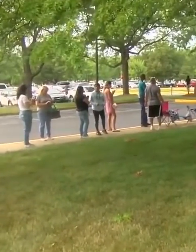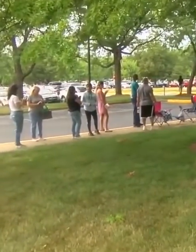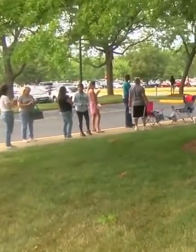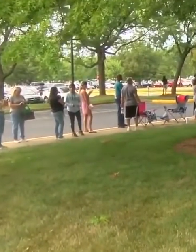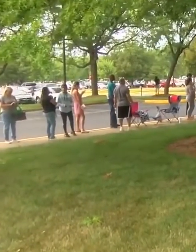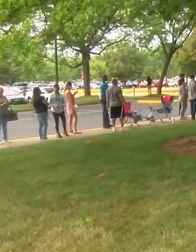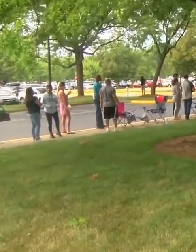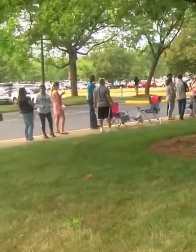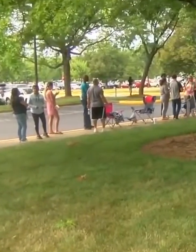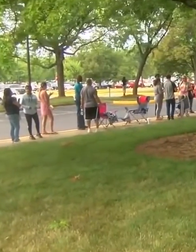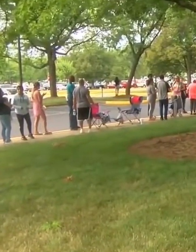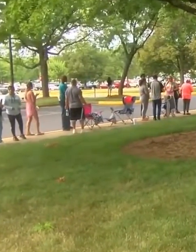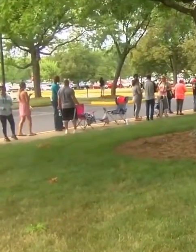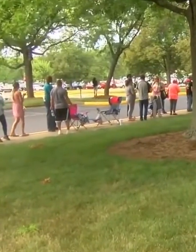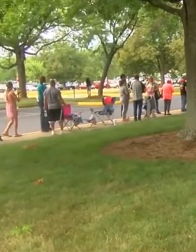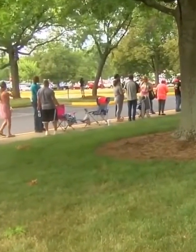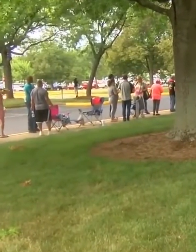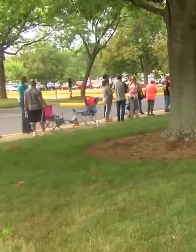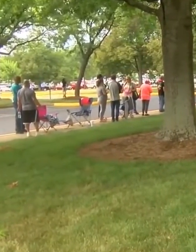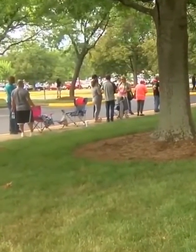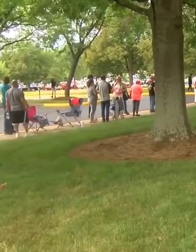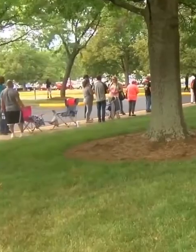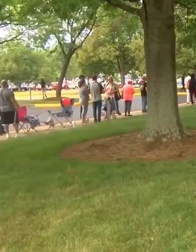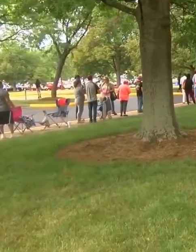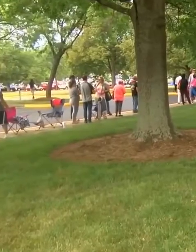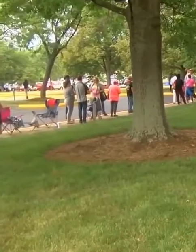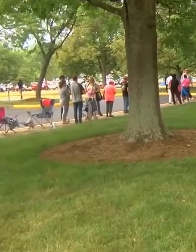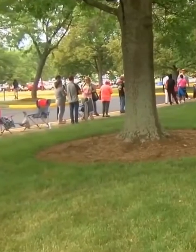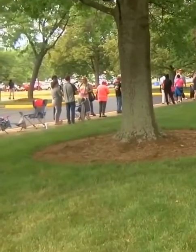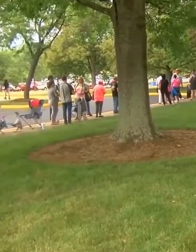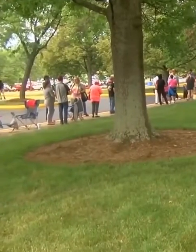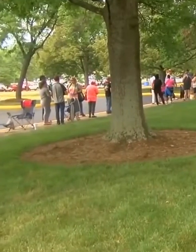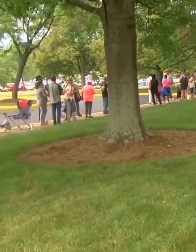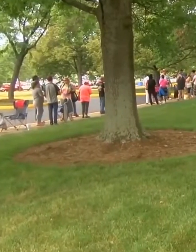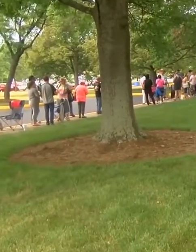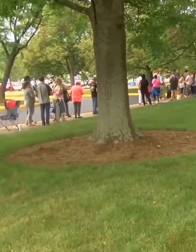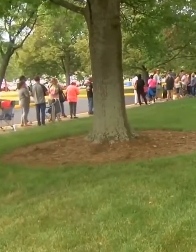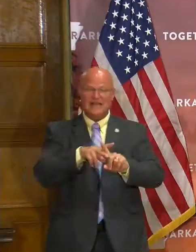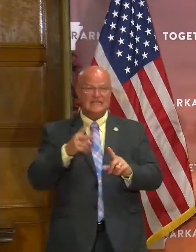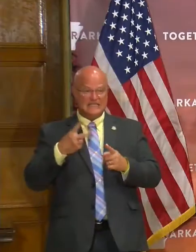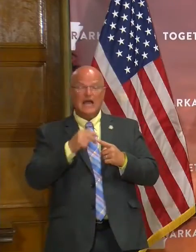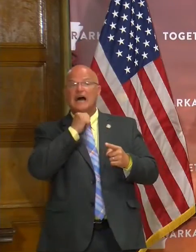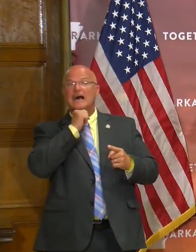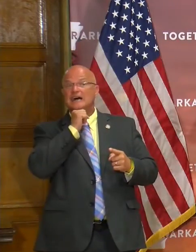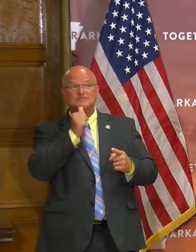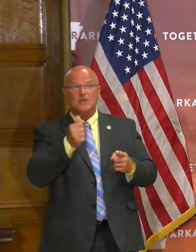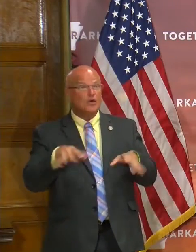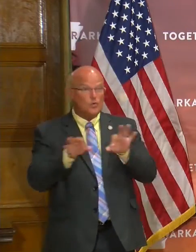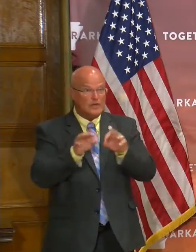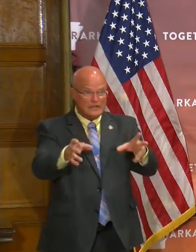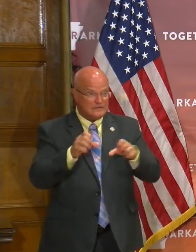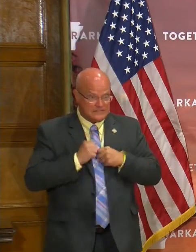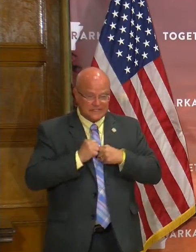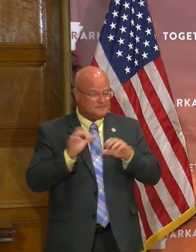STATES ACROSS THE COUNTRY ARE COMBATING THIS EXACT SAME ISSUE AND THEY BELIEVE THAT THOSE TRYING TO FRAUD THE